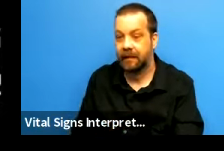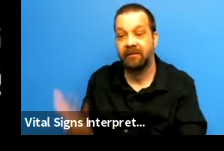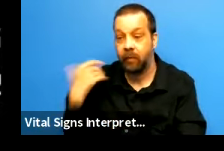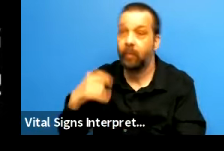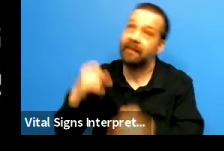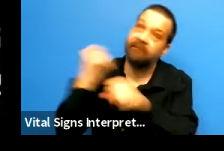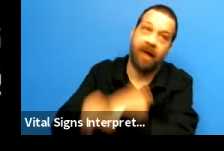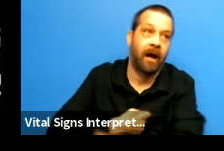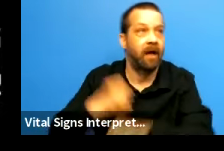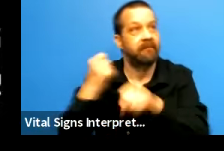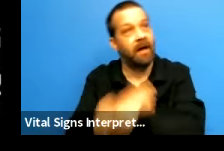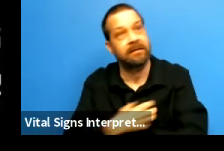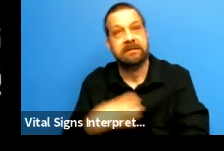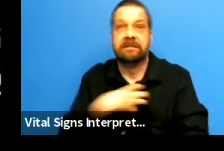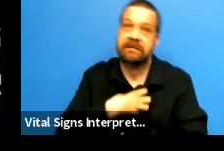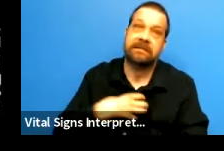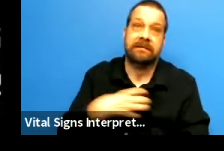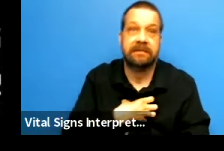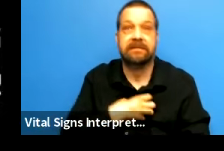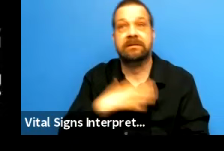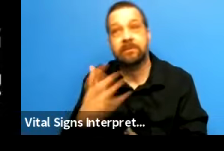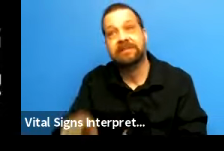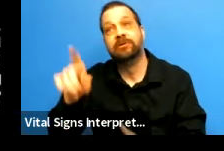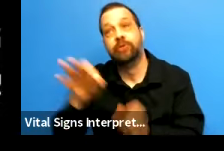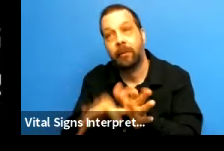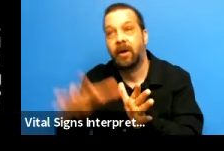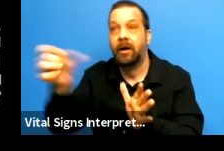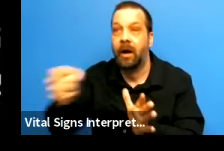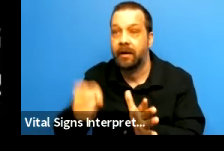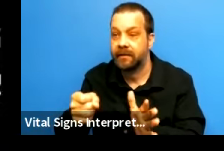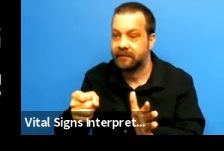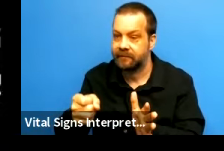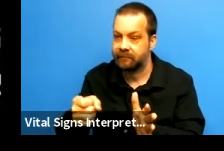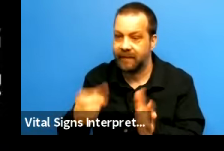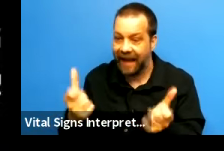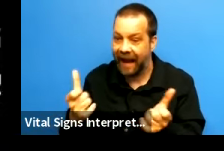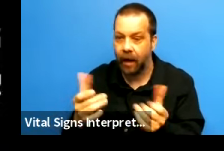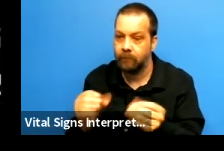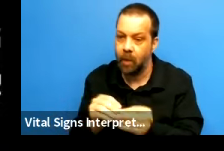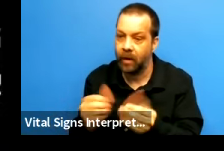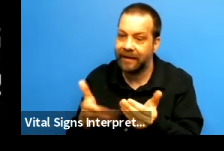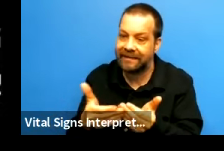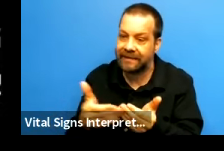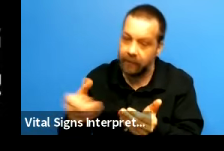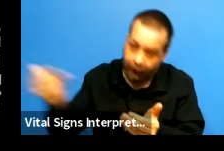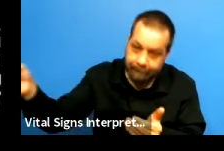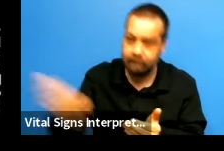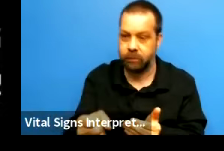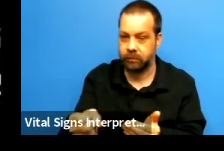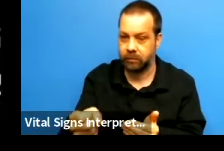It is a boost for those of us who have hearing impairments and need these accommodations.